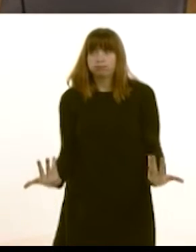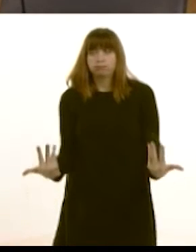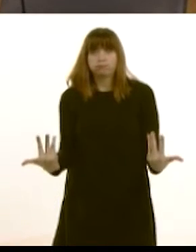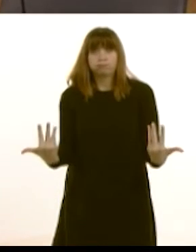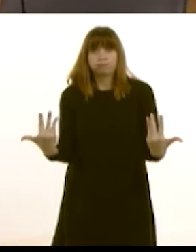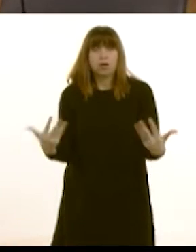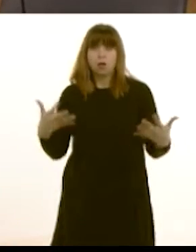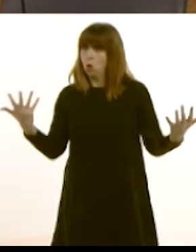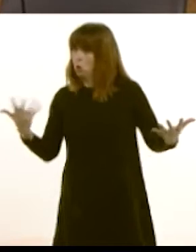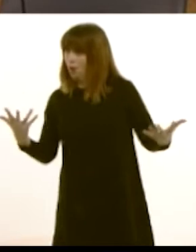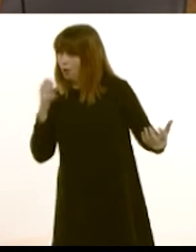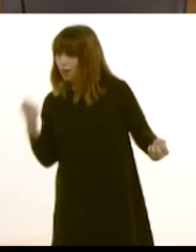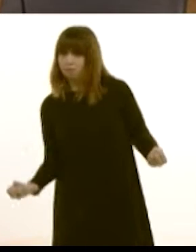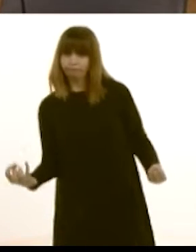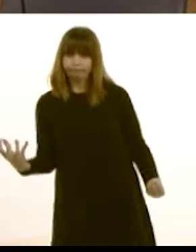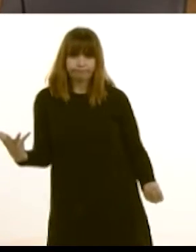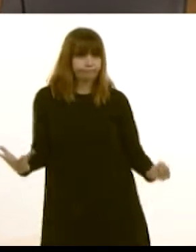We know that there are some areas of Wales historically that have suffered flooding.